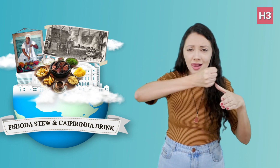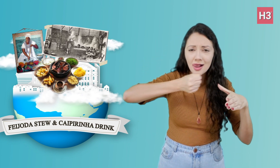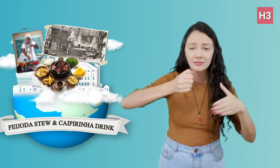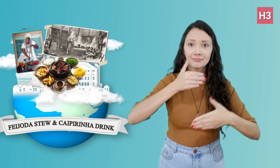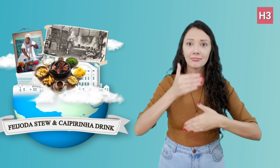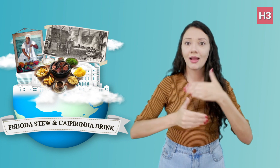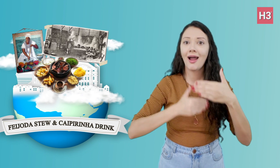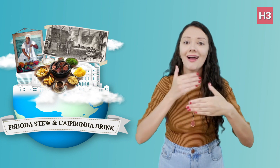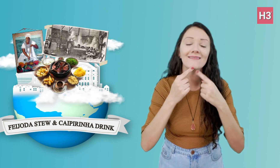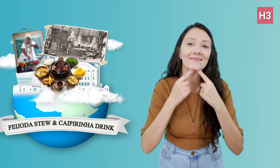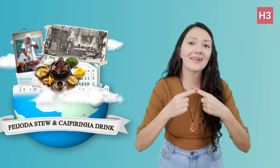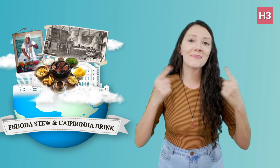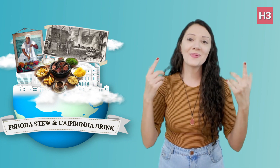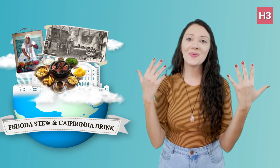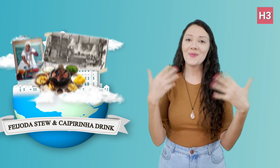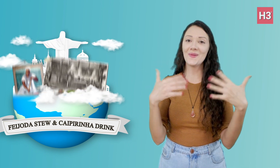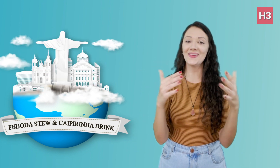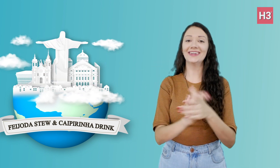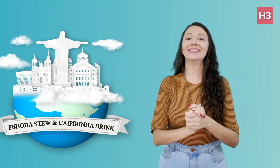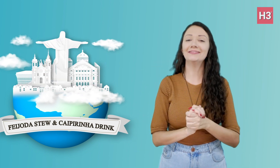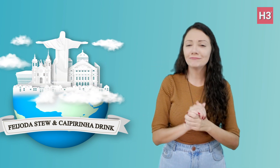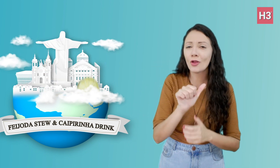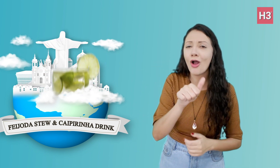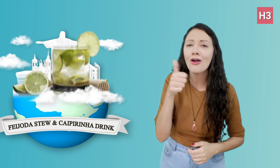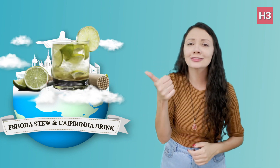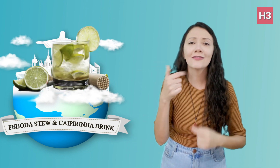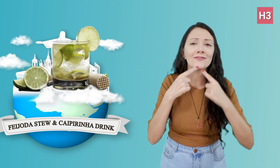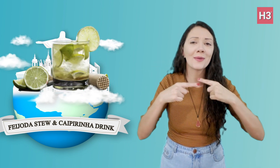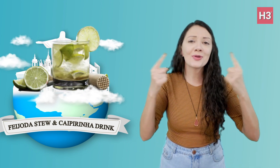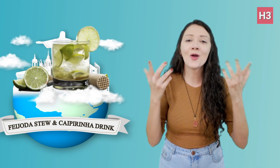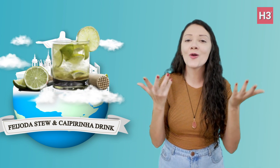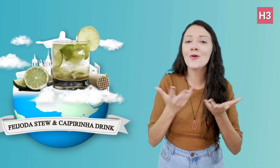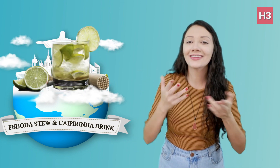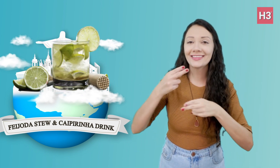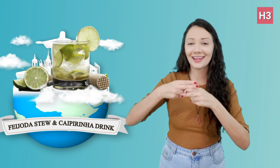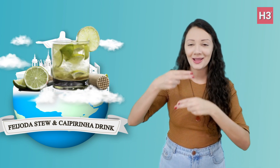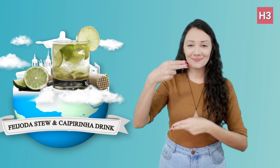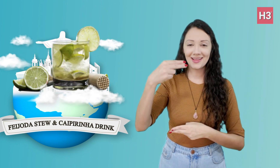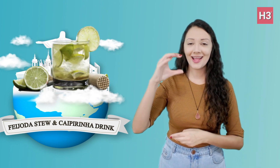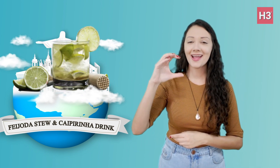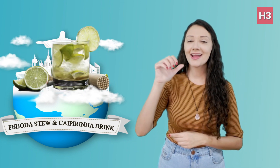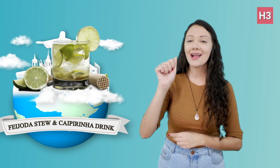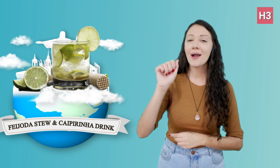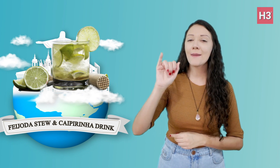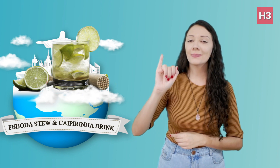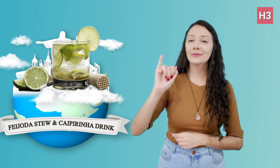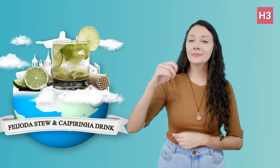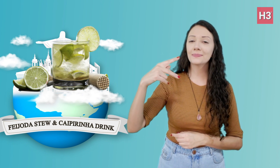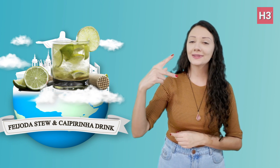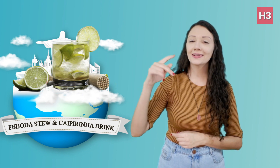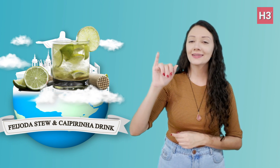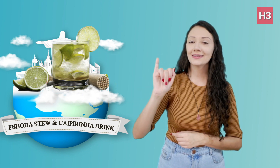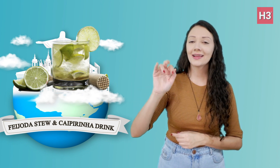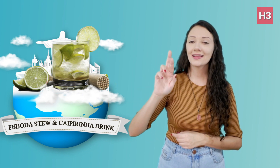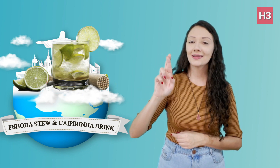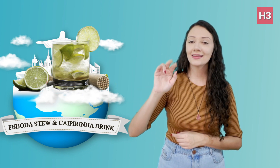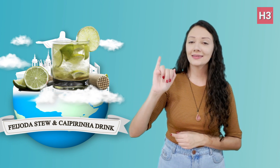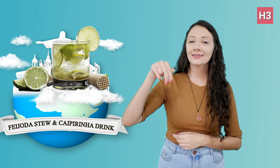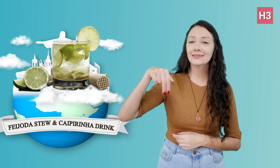And what is a popular drink to have with it? Caipirinha is a cocktail drink.